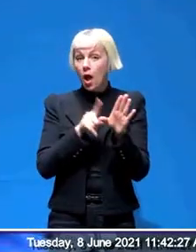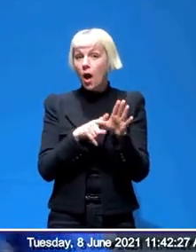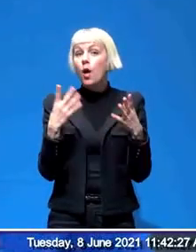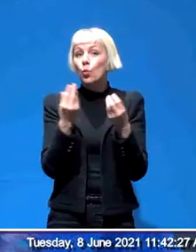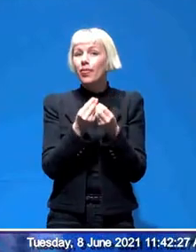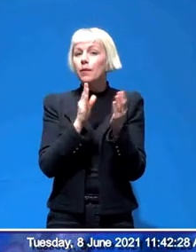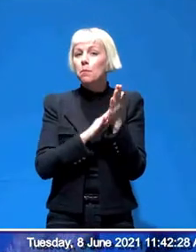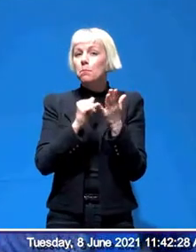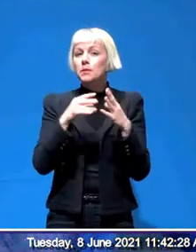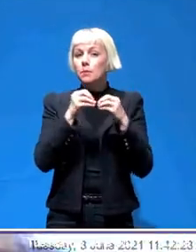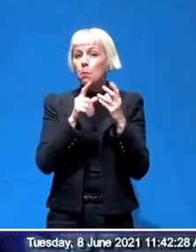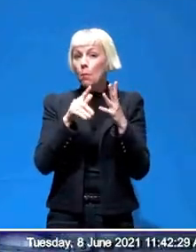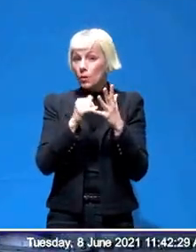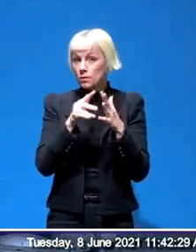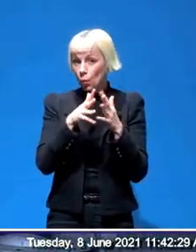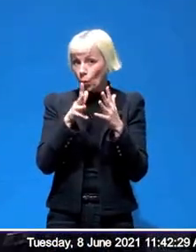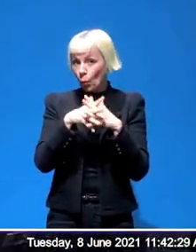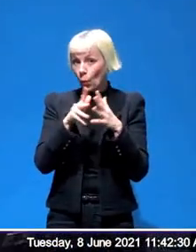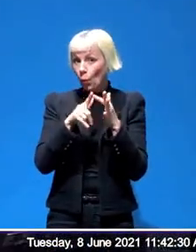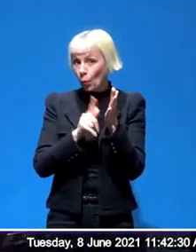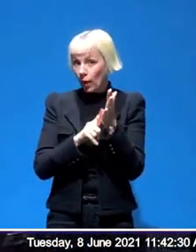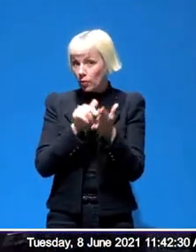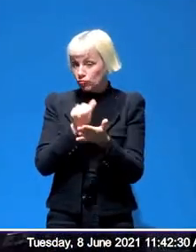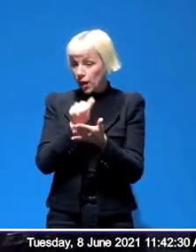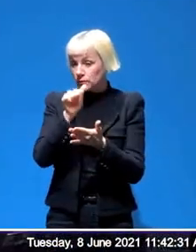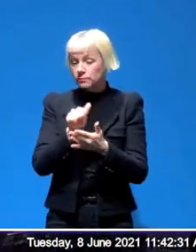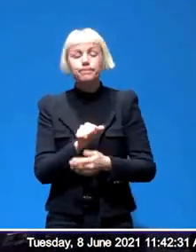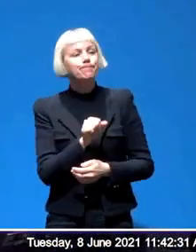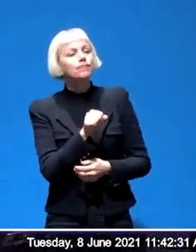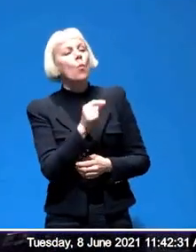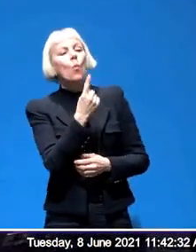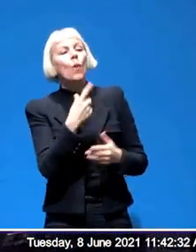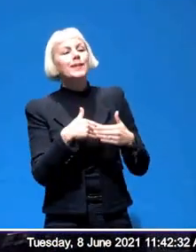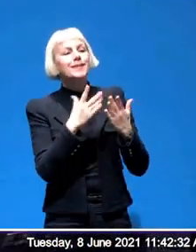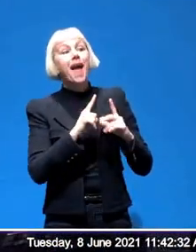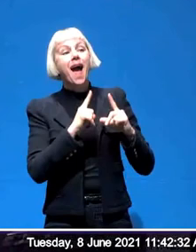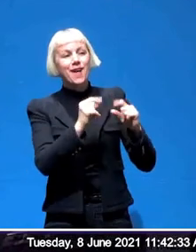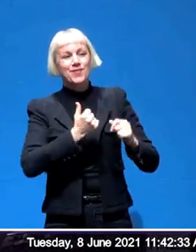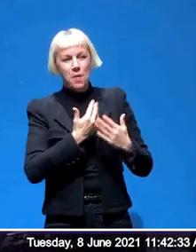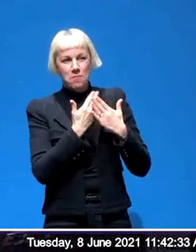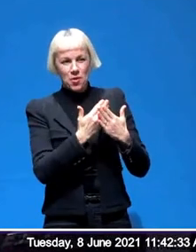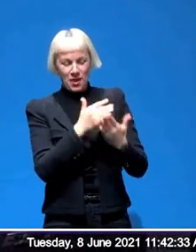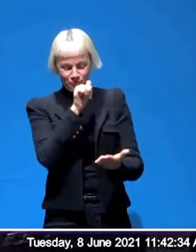I do remember that meeting because it was the day after my birthday, so I do know that that was the right date.